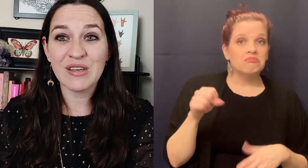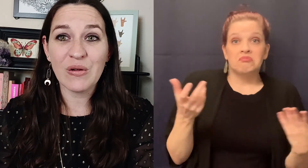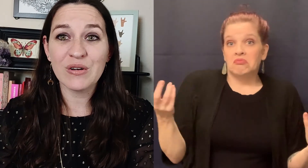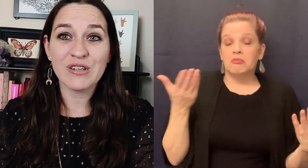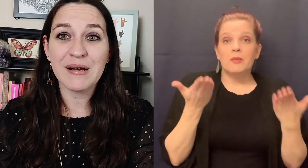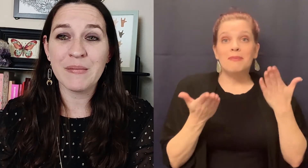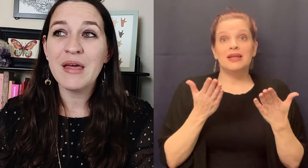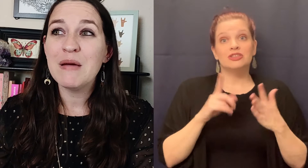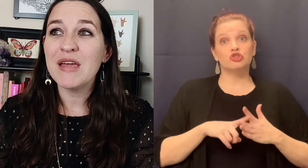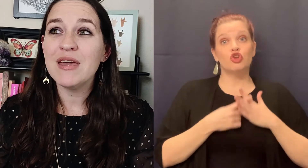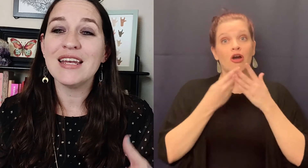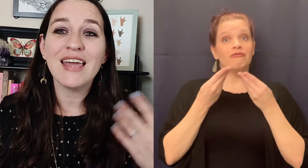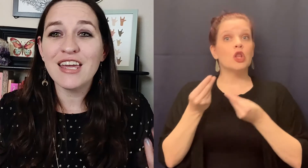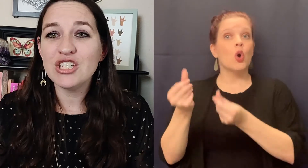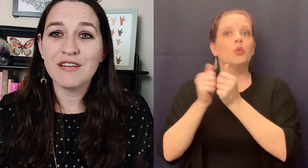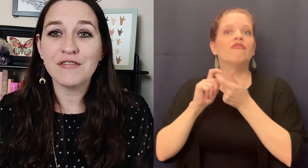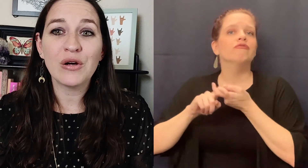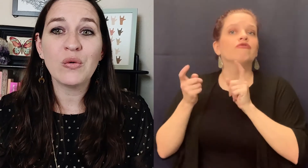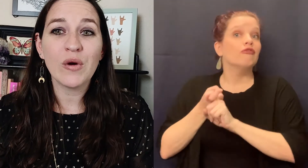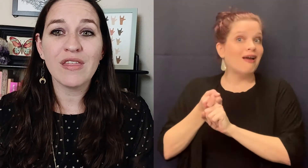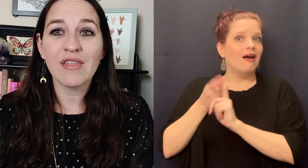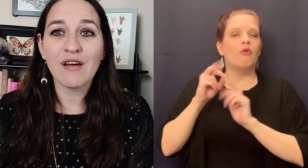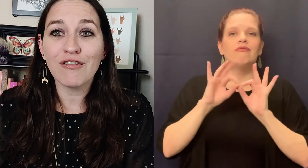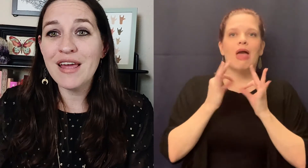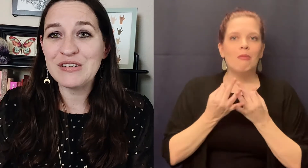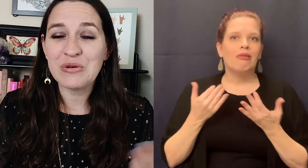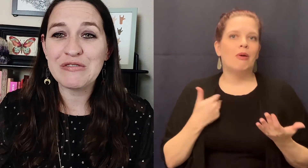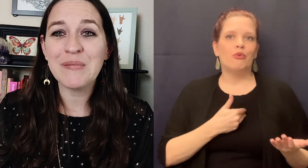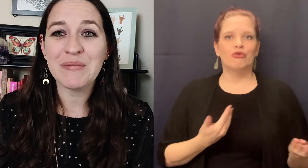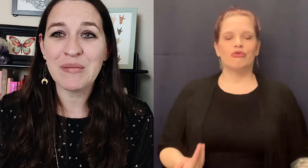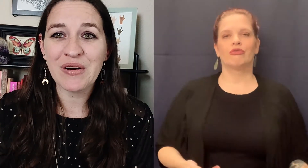skill, or maybe engage in flow with a friend or a family member.